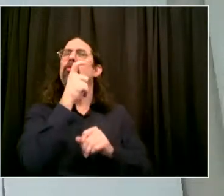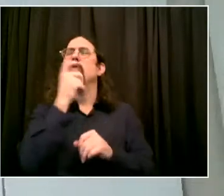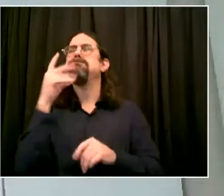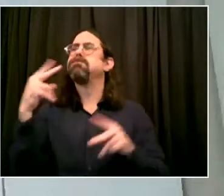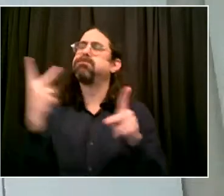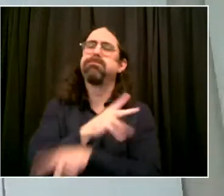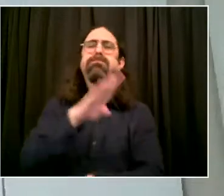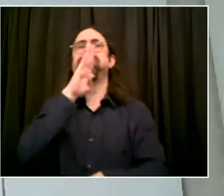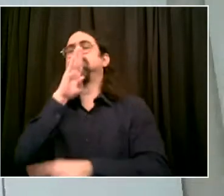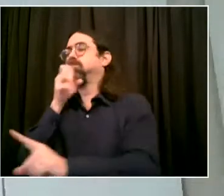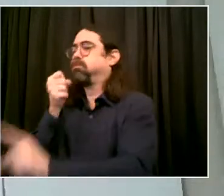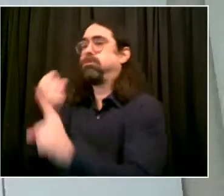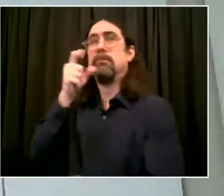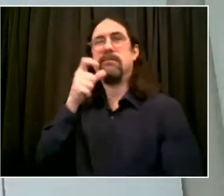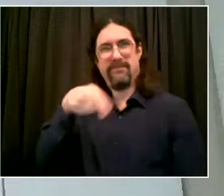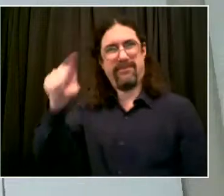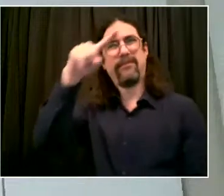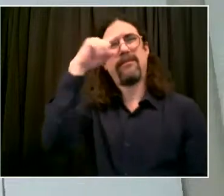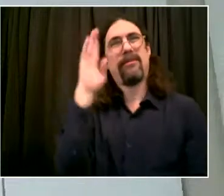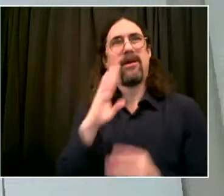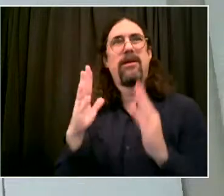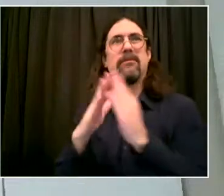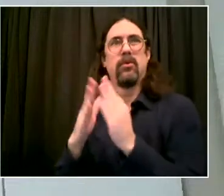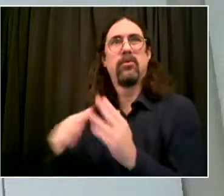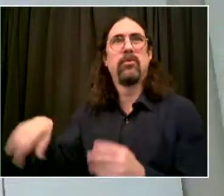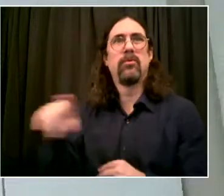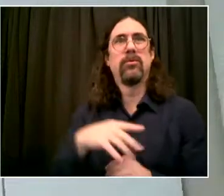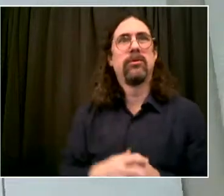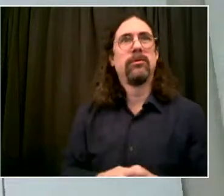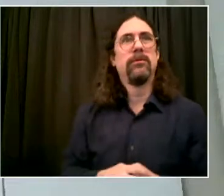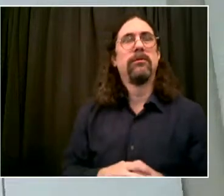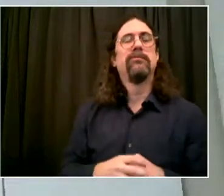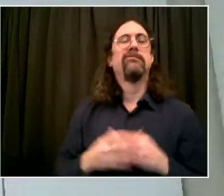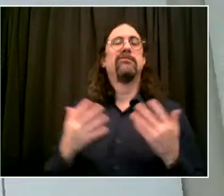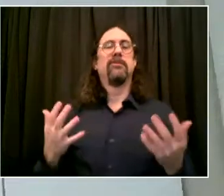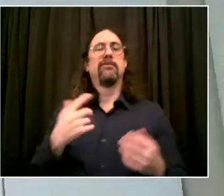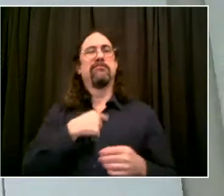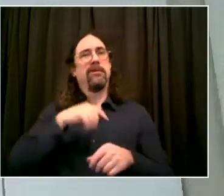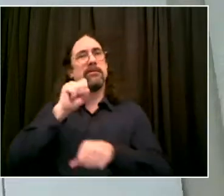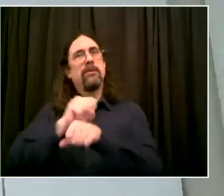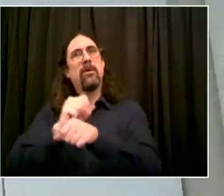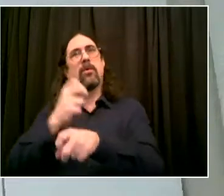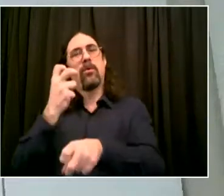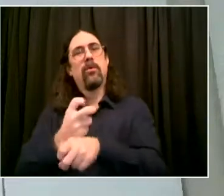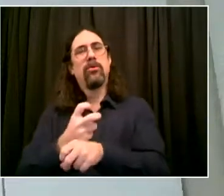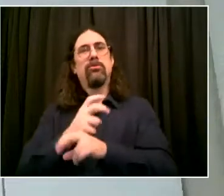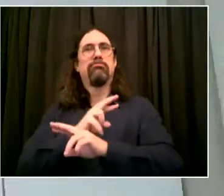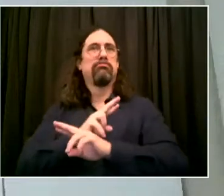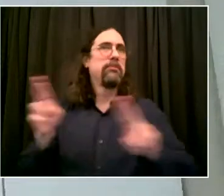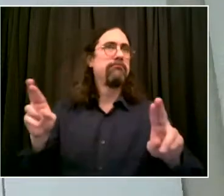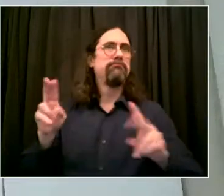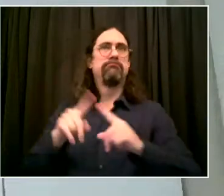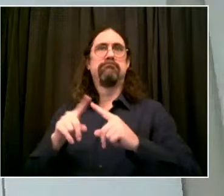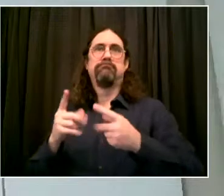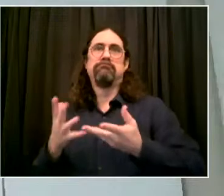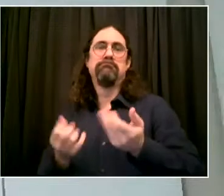I WANT TO SHOUT